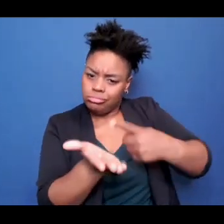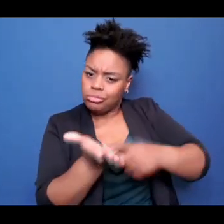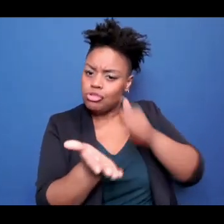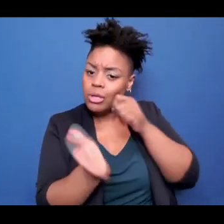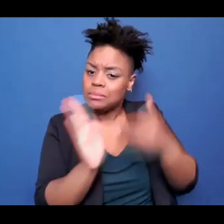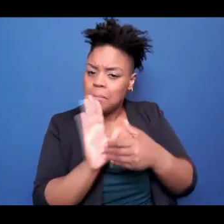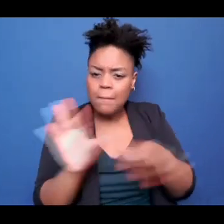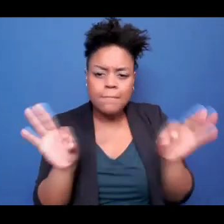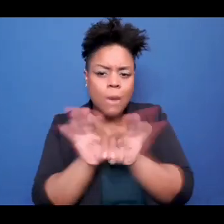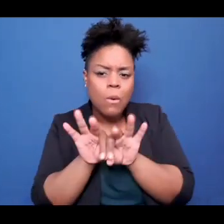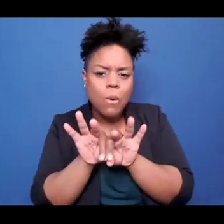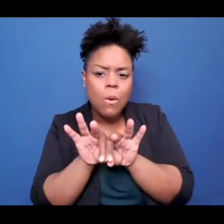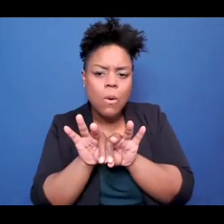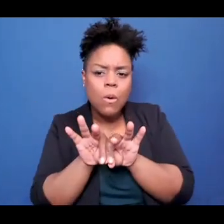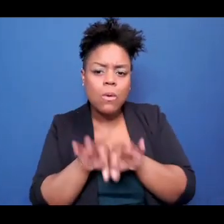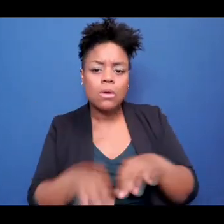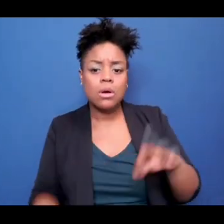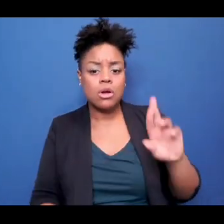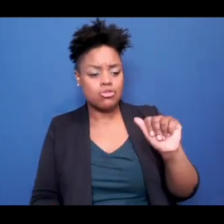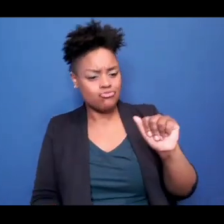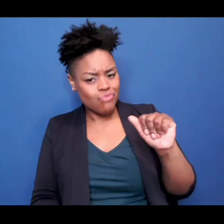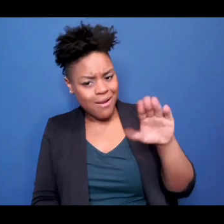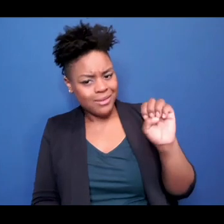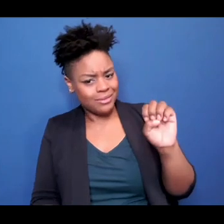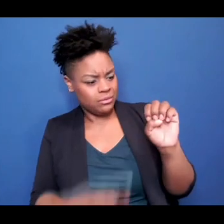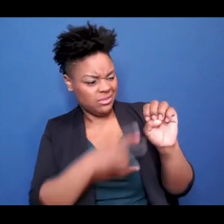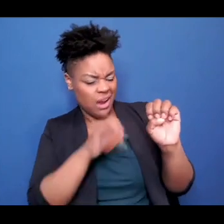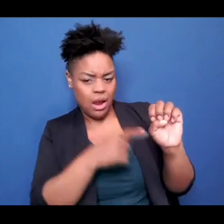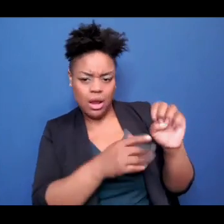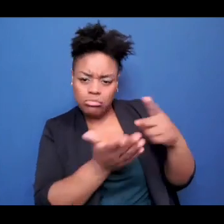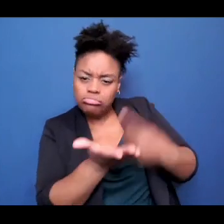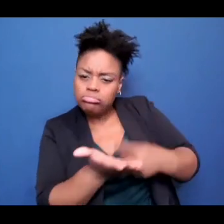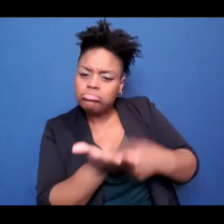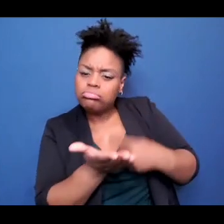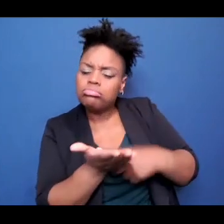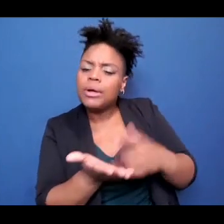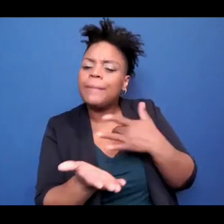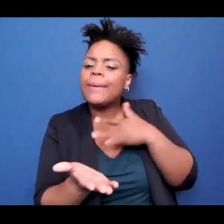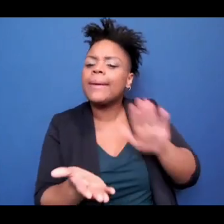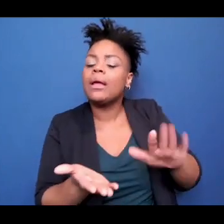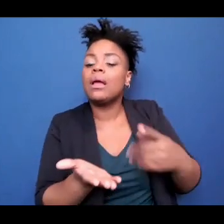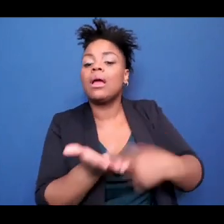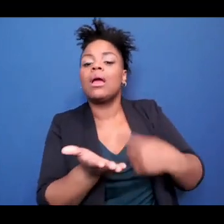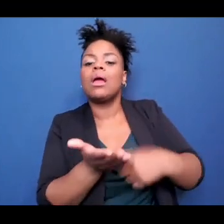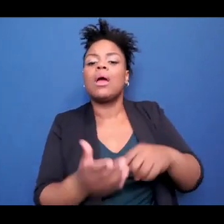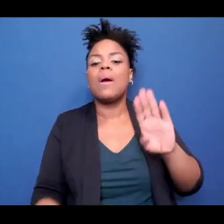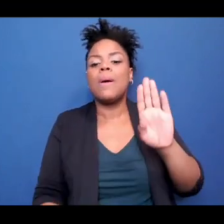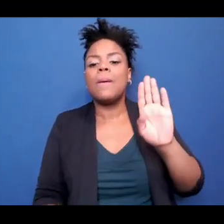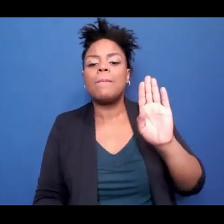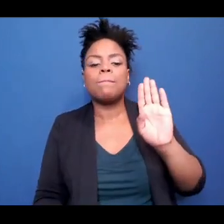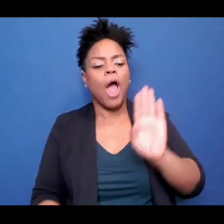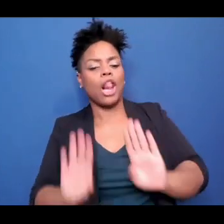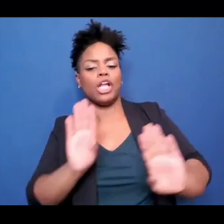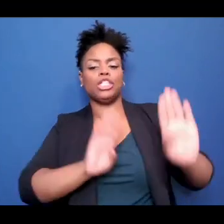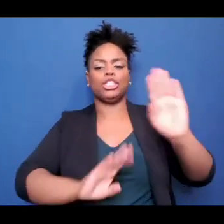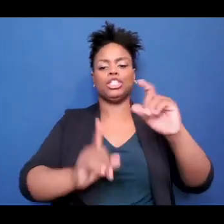ING RACISM IN THE MEDICAL LITERATURE BUT EN STEAD TALKING ABOUT RACE TYPICALLY IN WAYS THAT INVOKE BIOLOGICAL